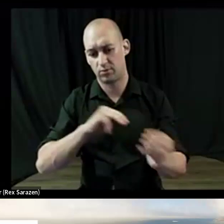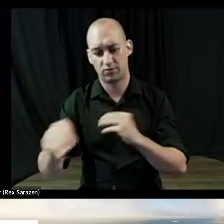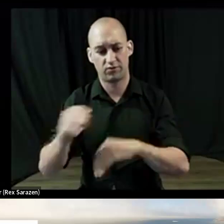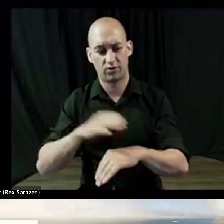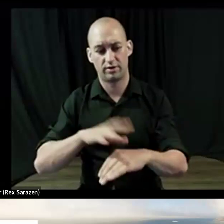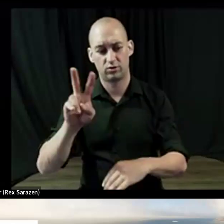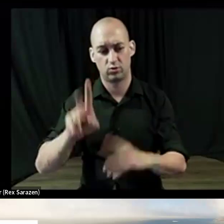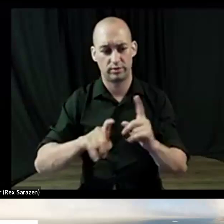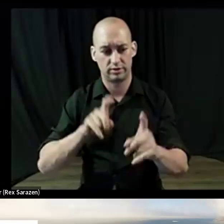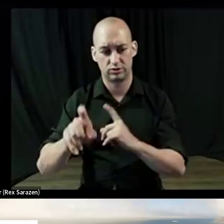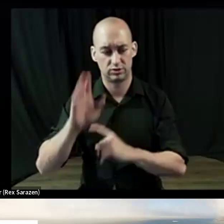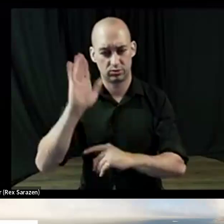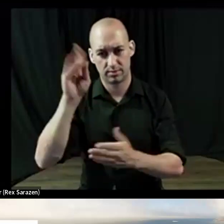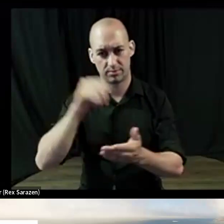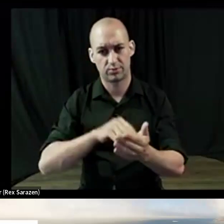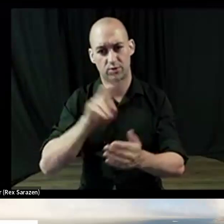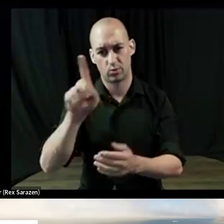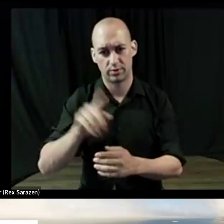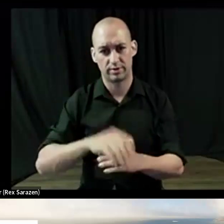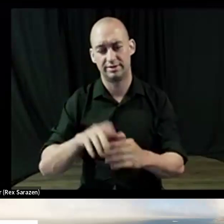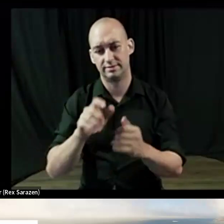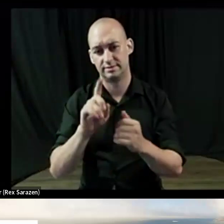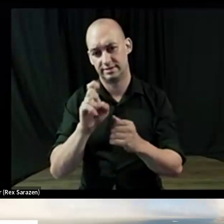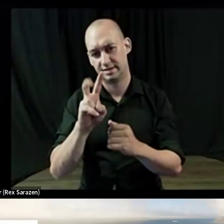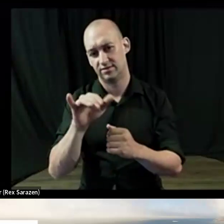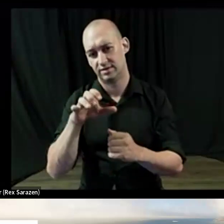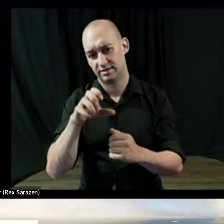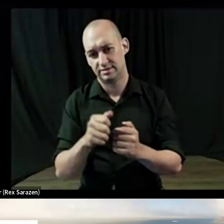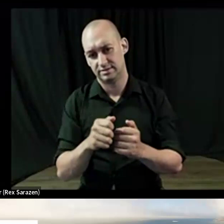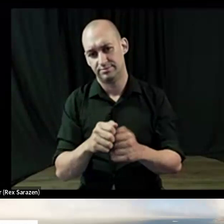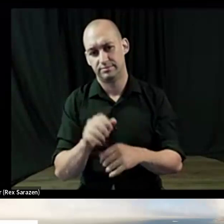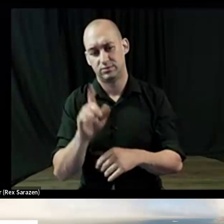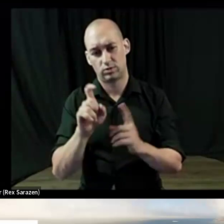put into one category, which is devices. So questions about is there funding for devices